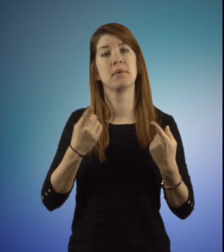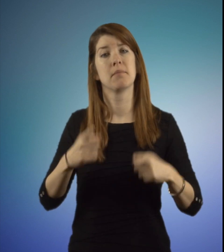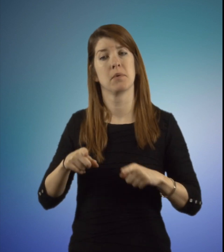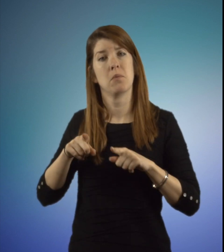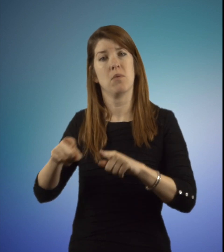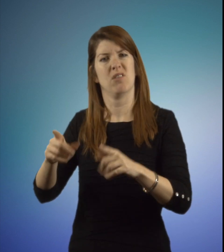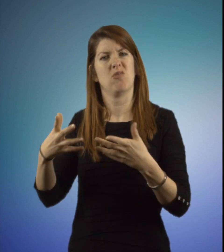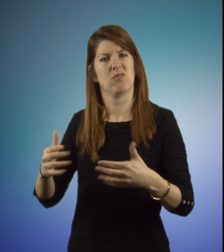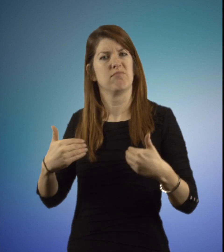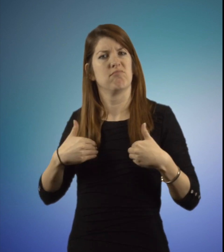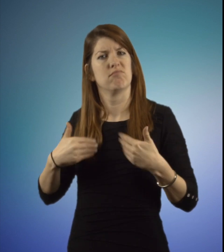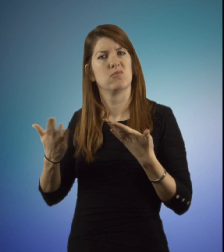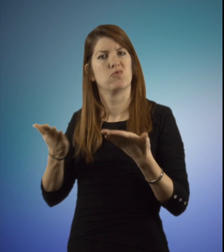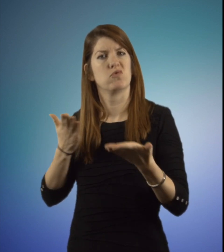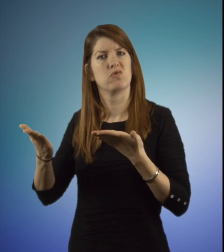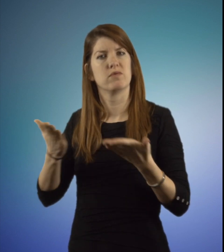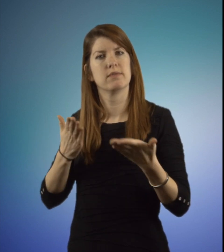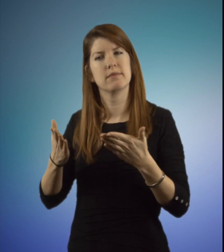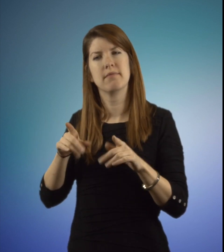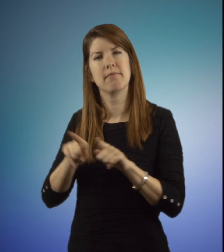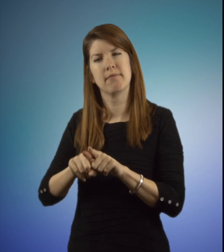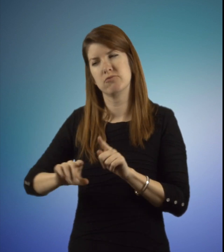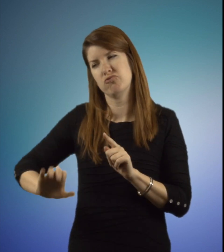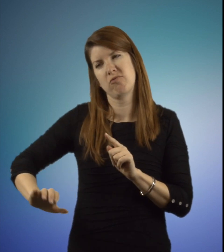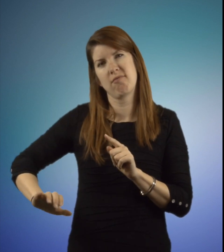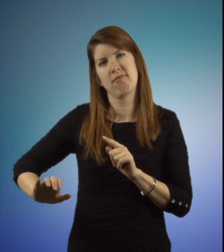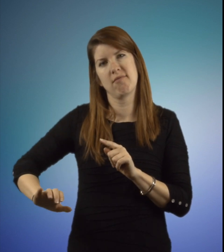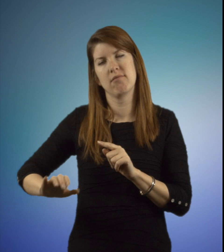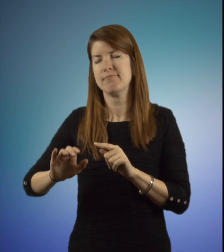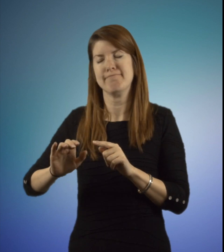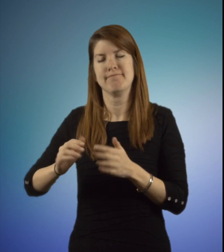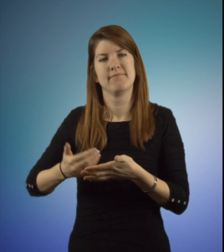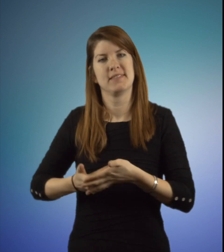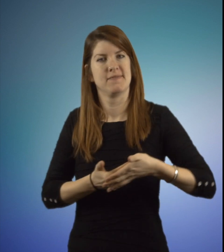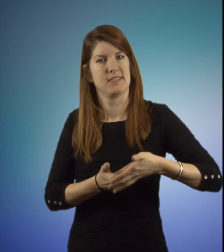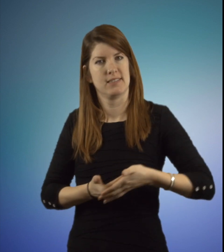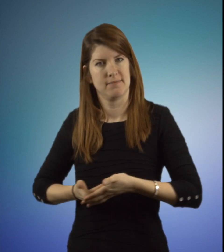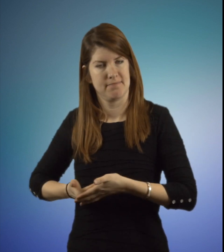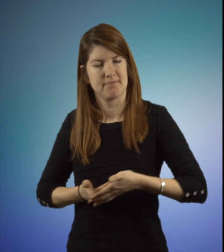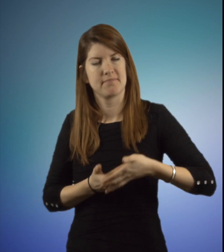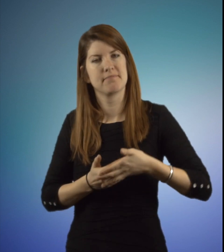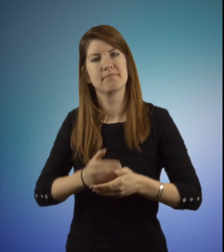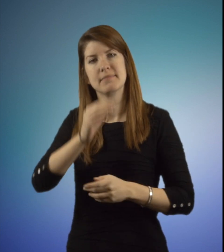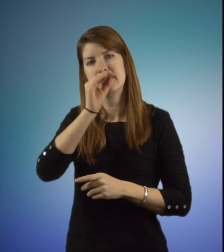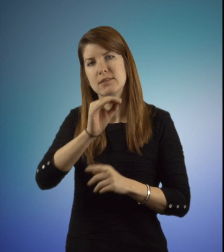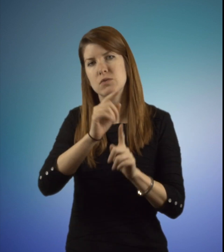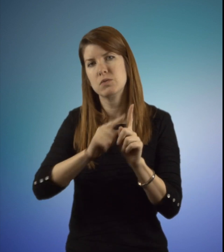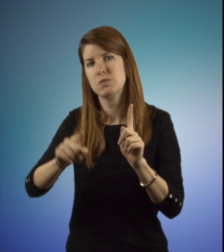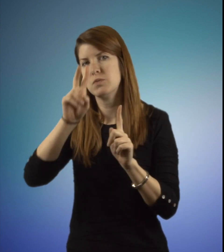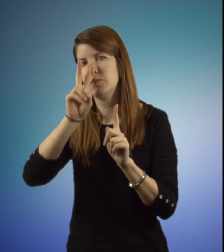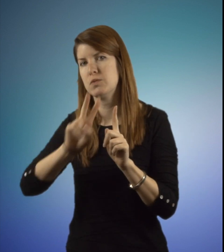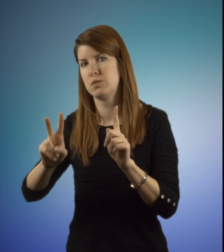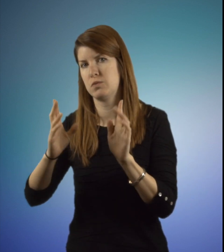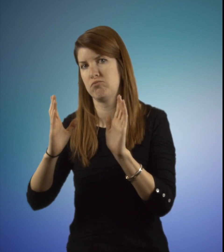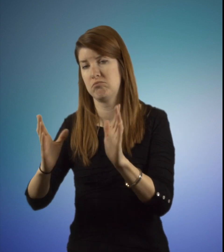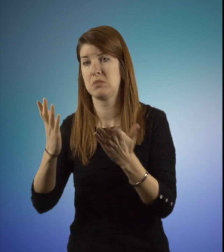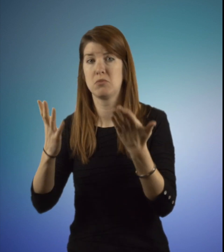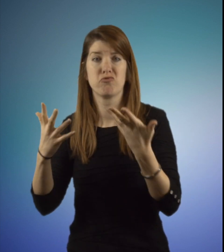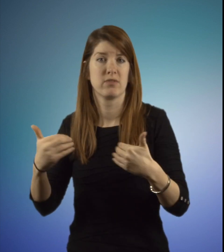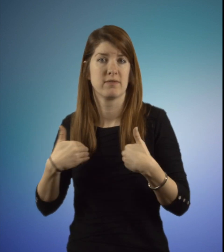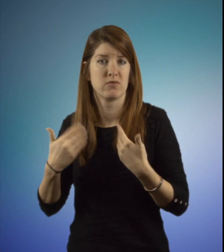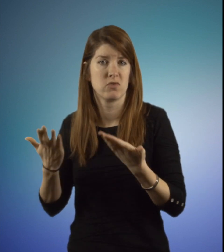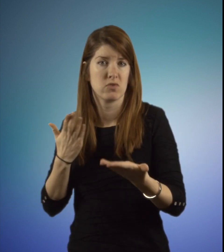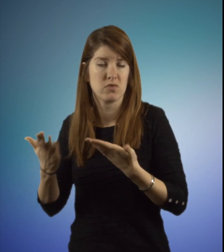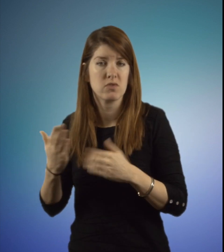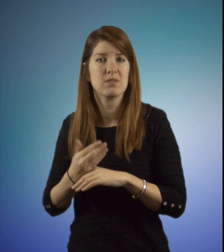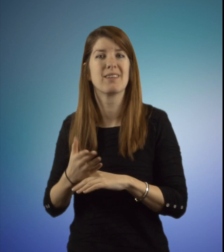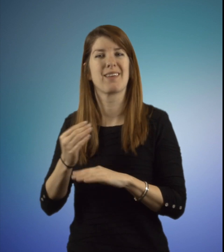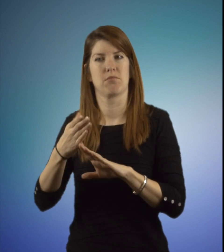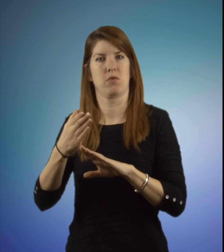This may occur when they are receiving services as a child, as an infant, 0 to 2 years of age,